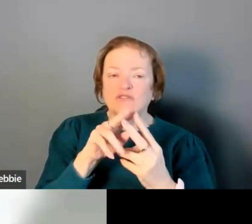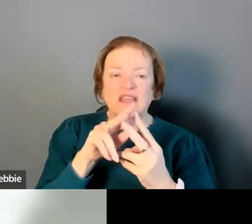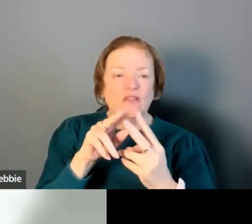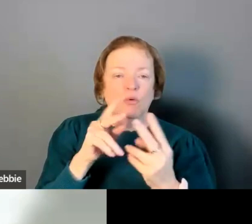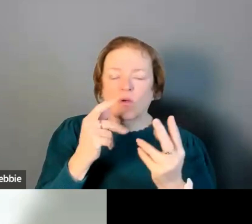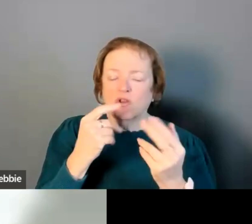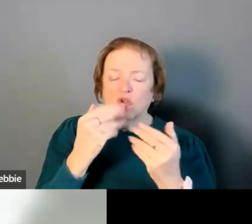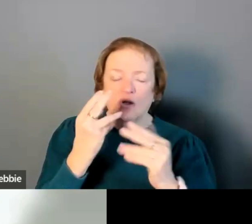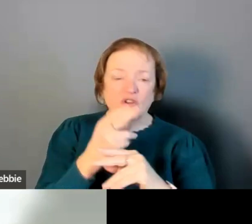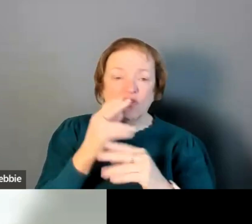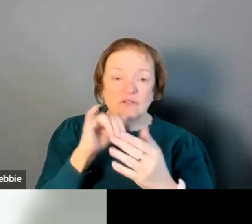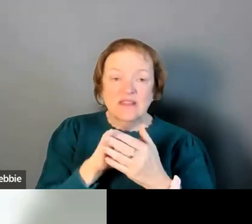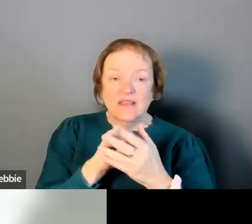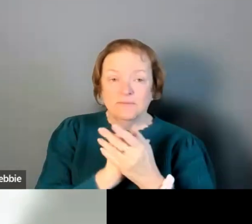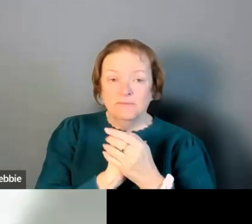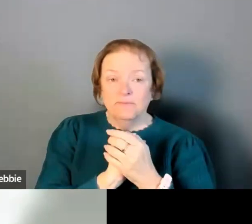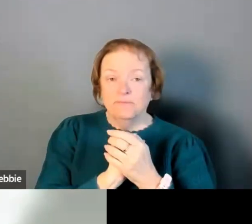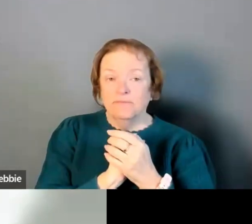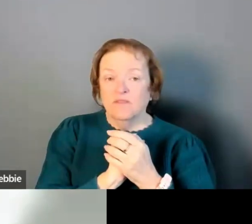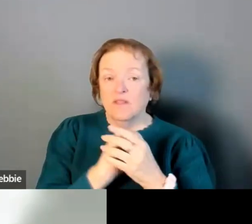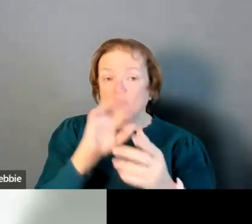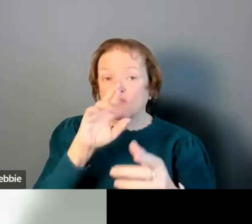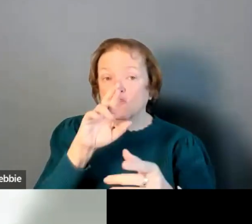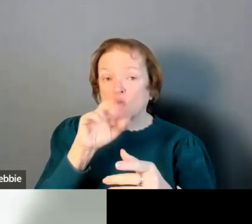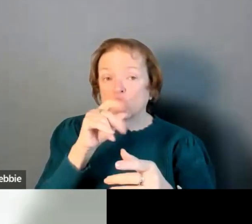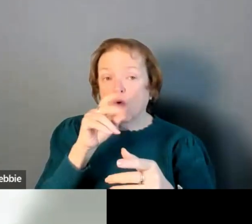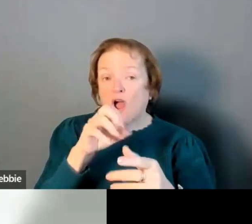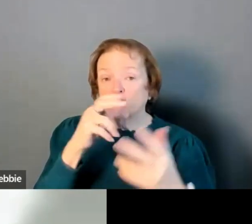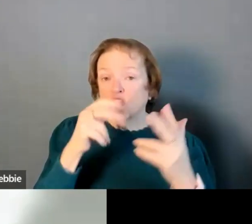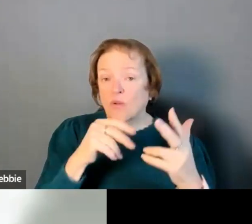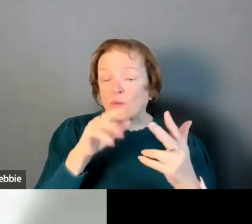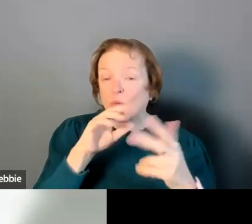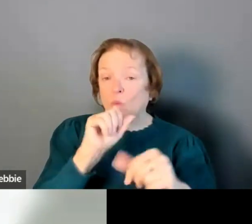So, follow-up question in the chat, does the Roger 3 work for all hearing aids and CIs?